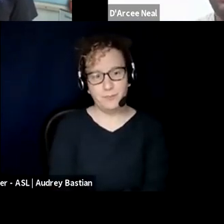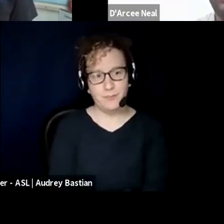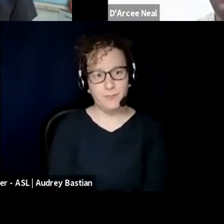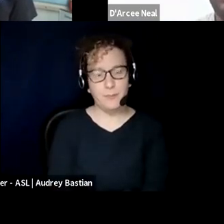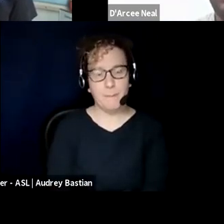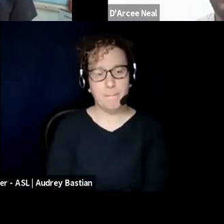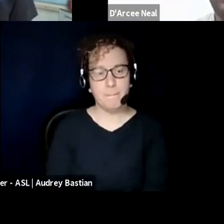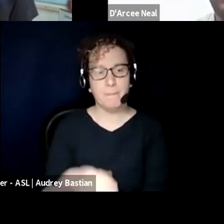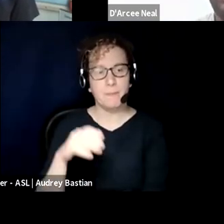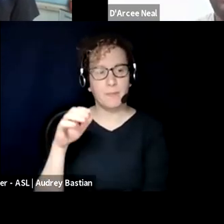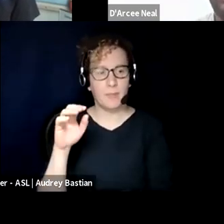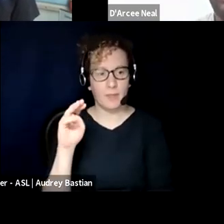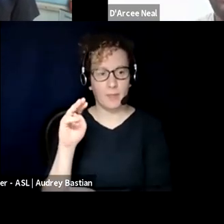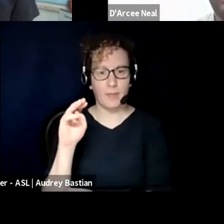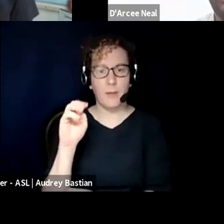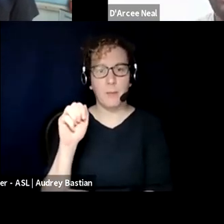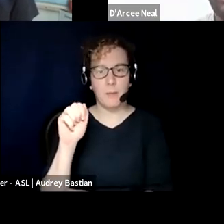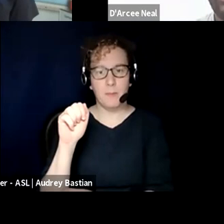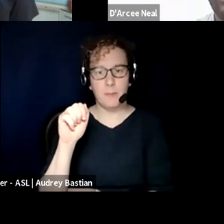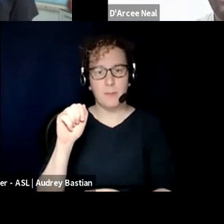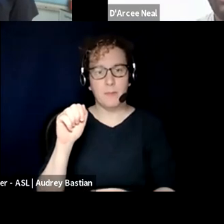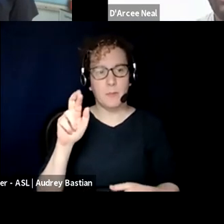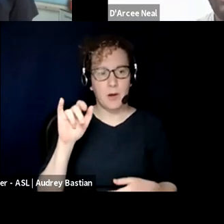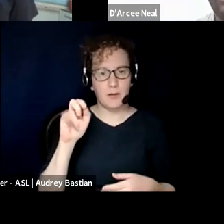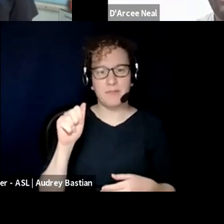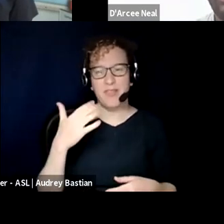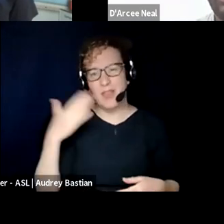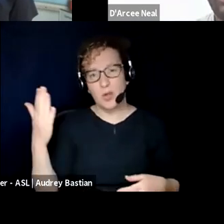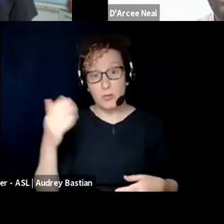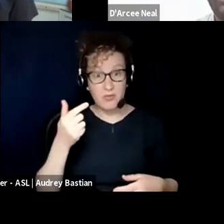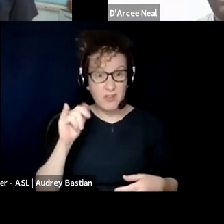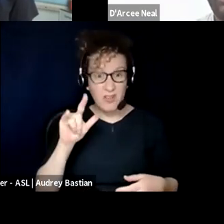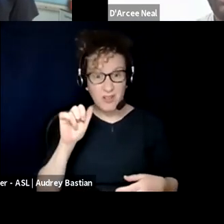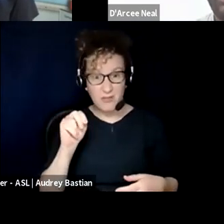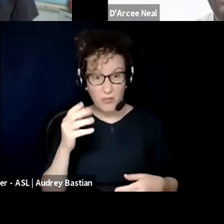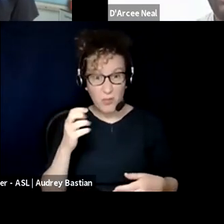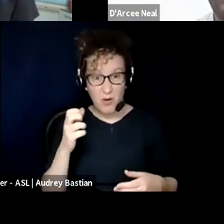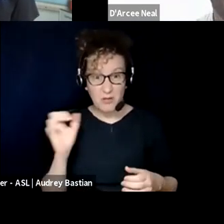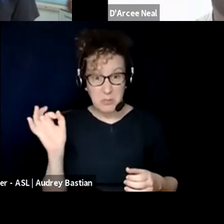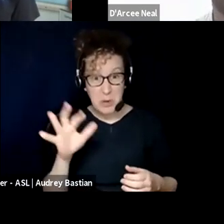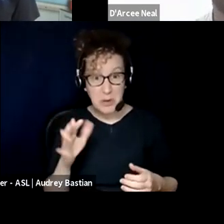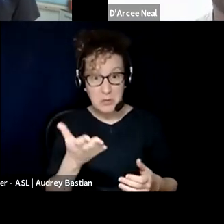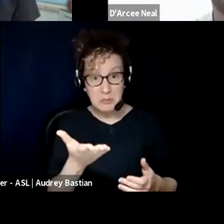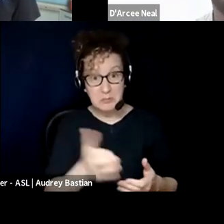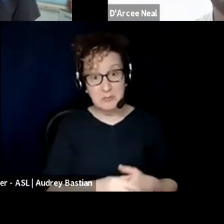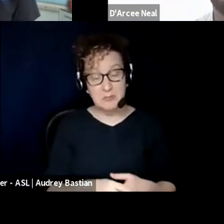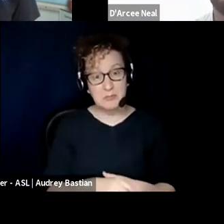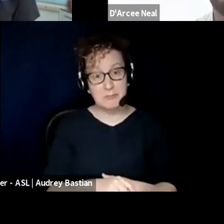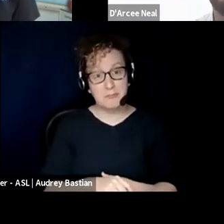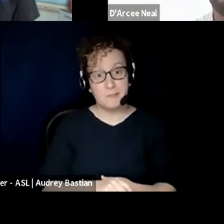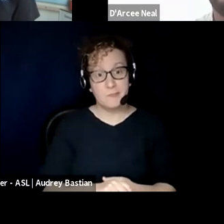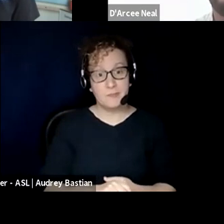Gillian, did you want to dive in? GILLIAN GILES: Number we can go to the next